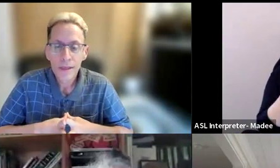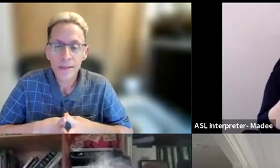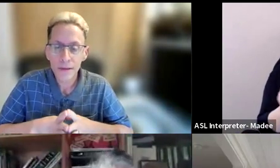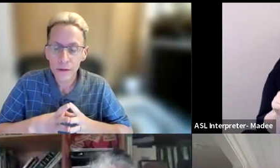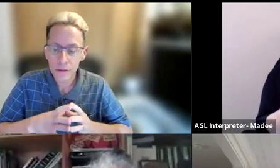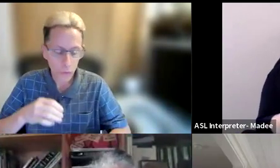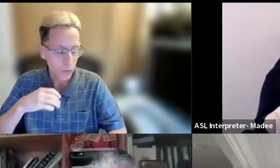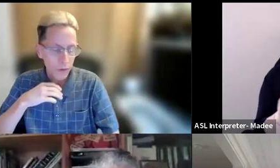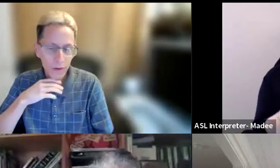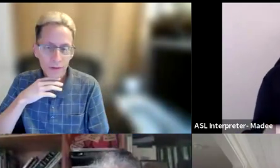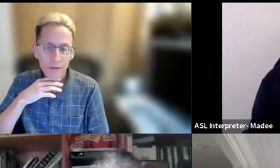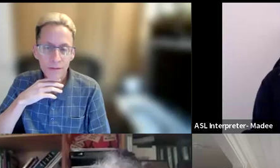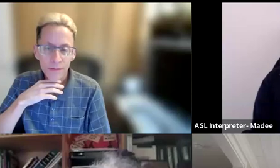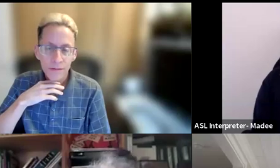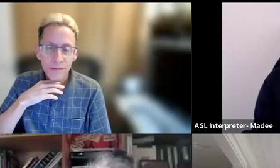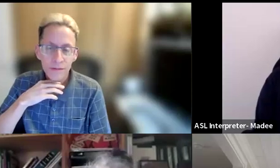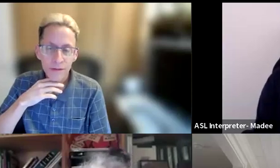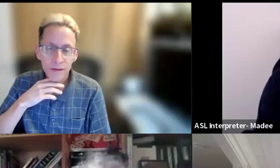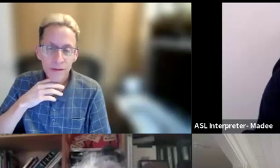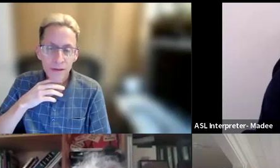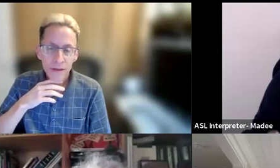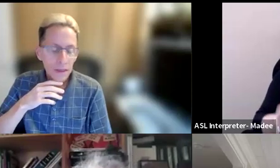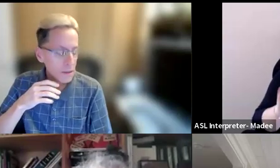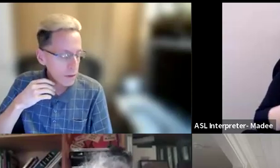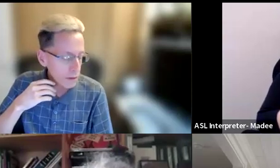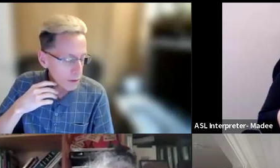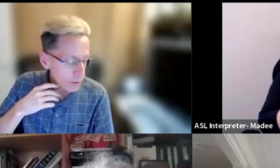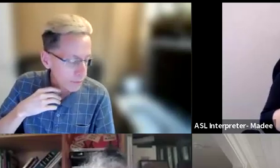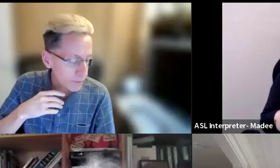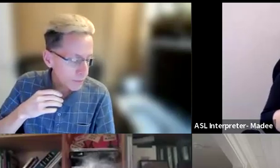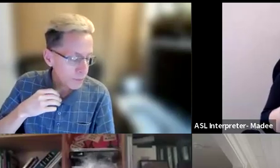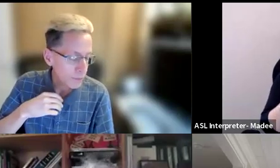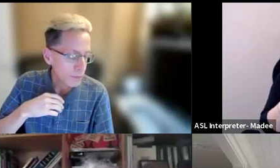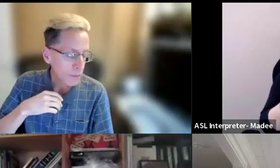Don Dew: there's something like. Rebecca /APRIL: If you have more information on that advocacy meeting, they can access that through April.